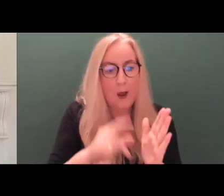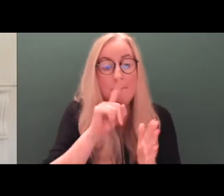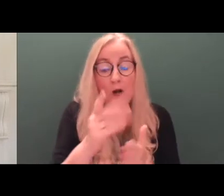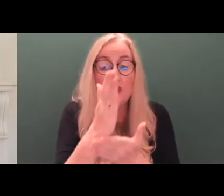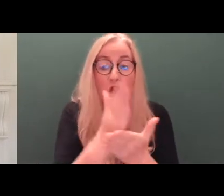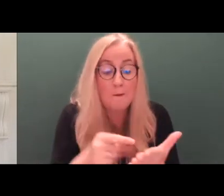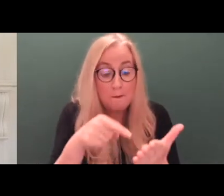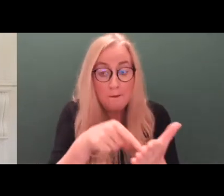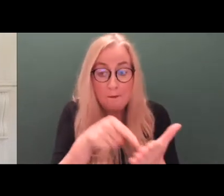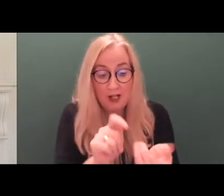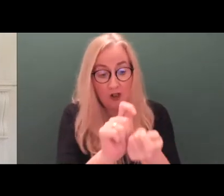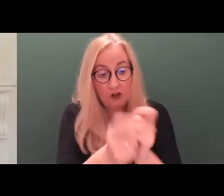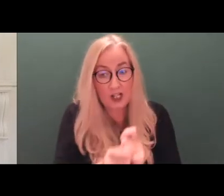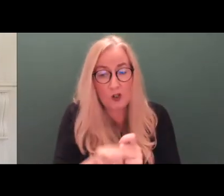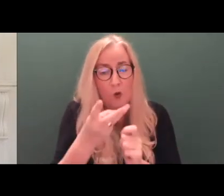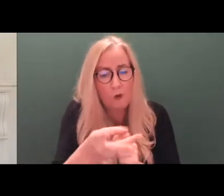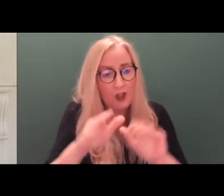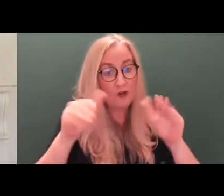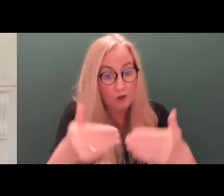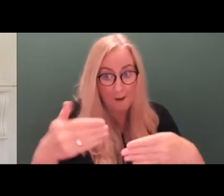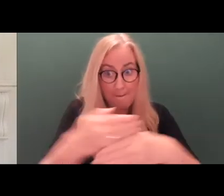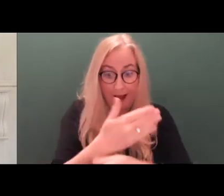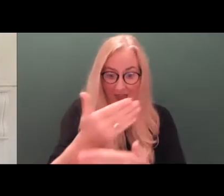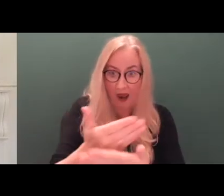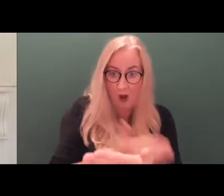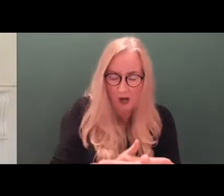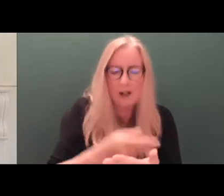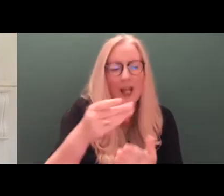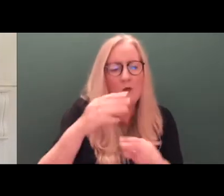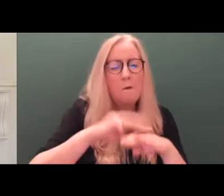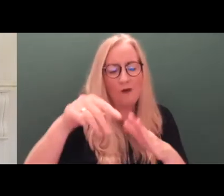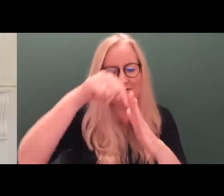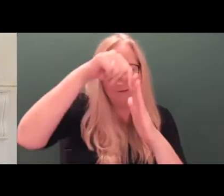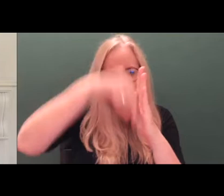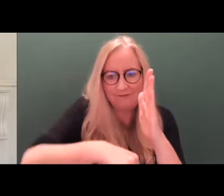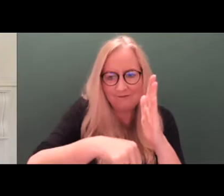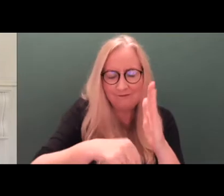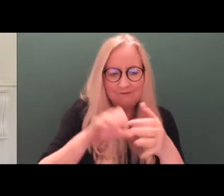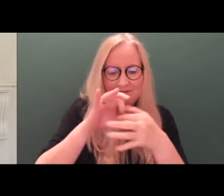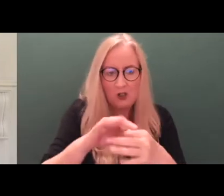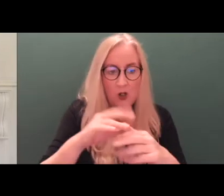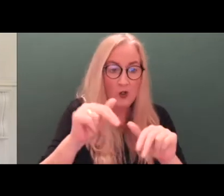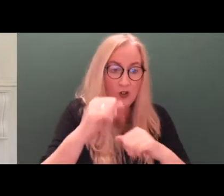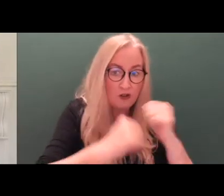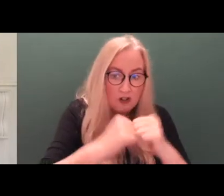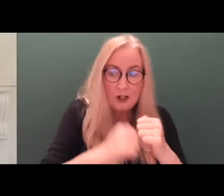that will be introduced by the legislation go deeper than new structures, bodies and documents.